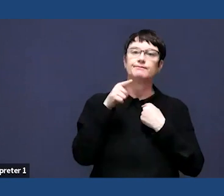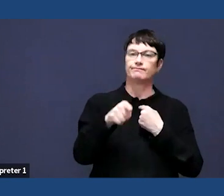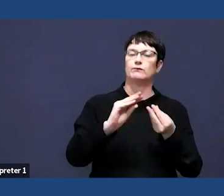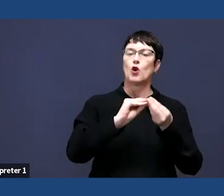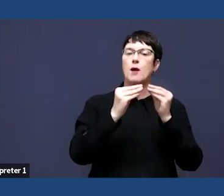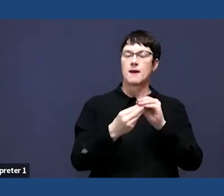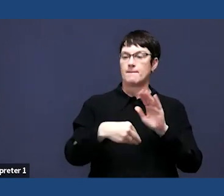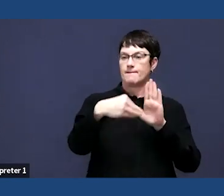them.